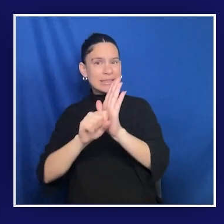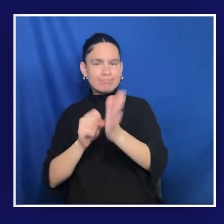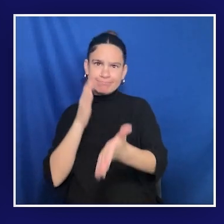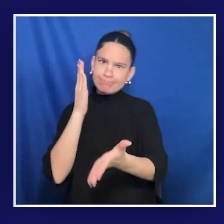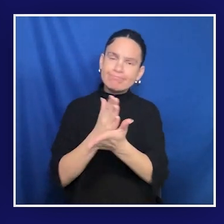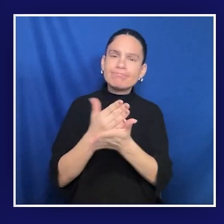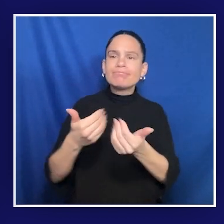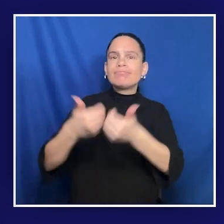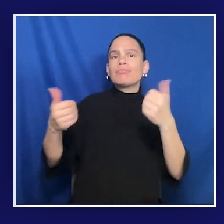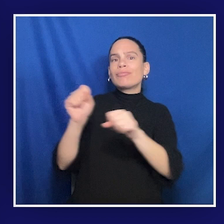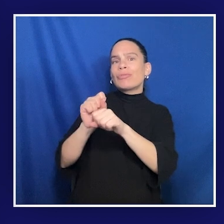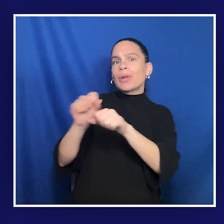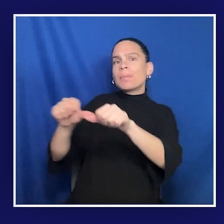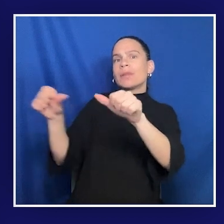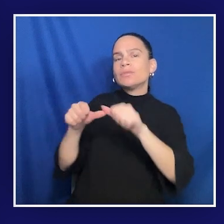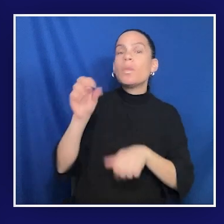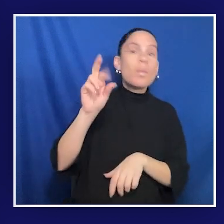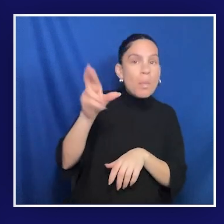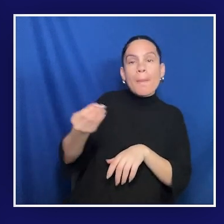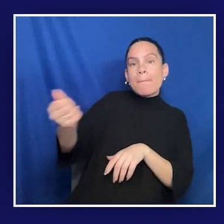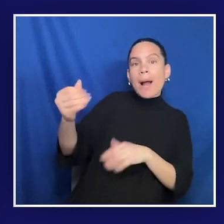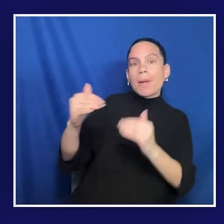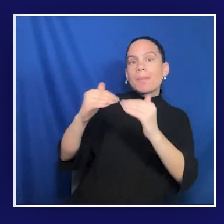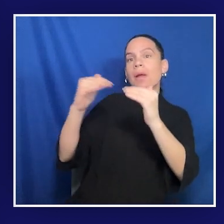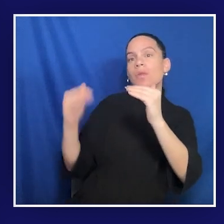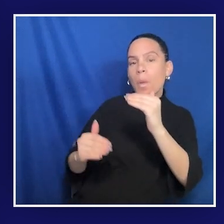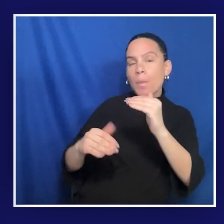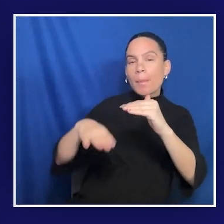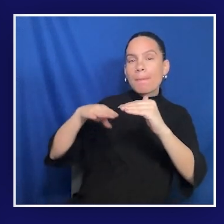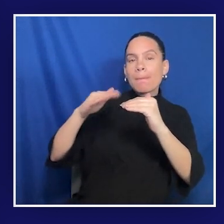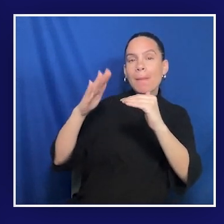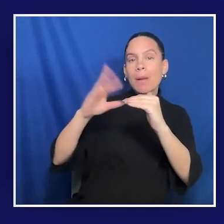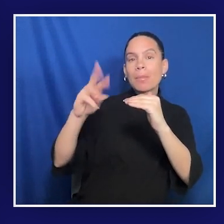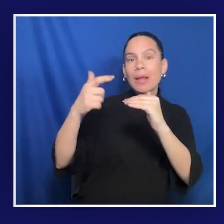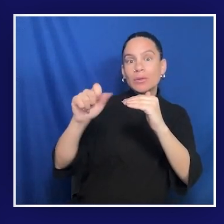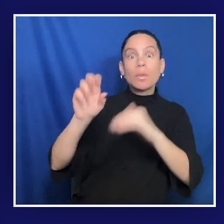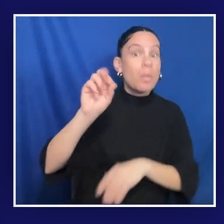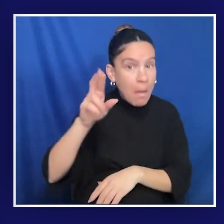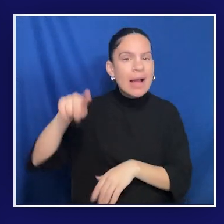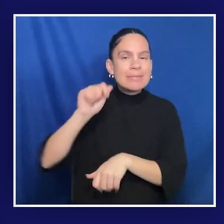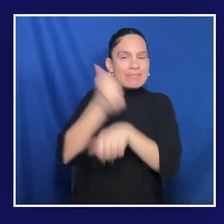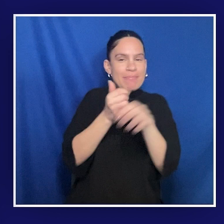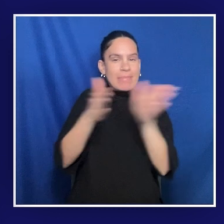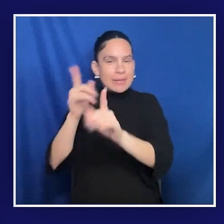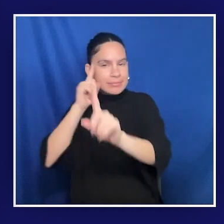18 states have phased out segregated, sheltered workshops or subminimum wages, or have made plans to do so.